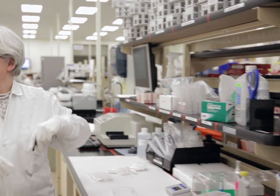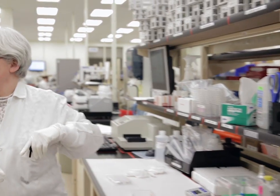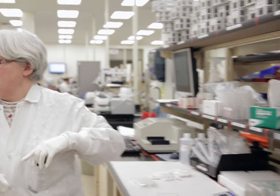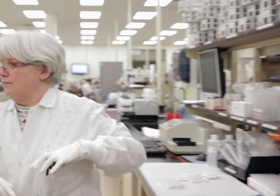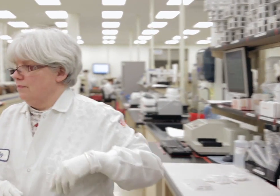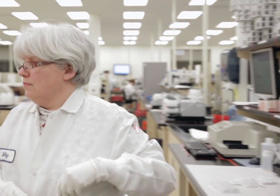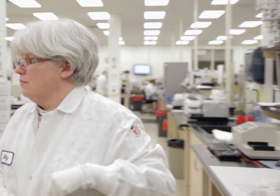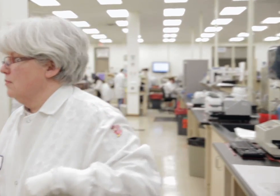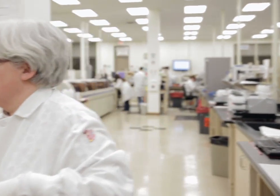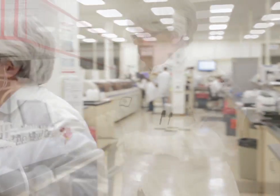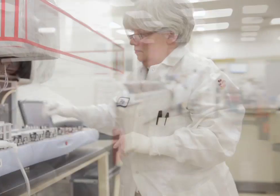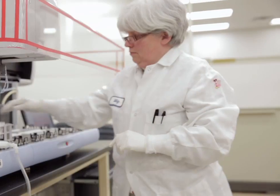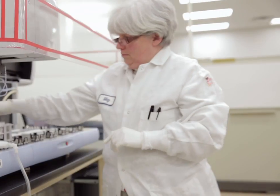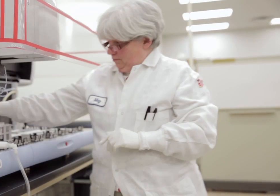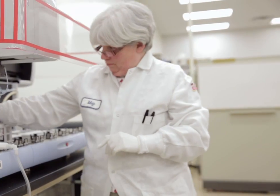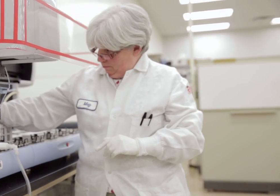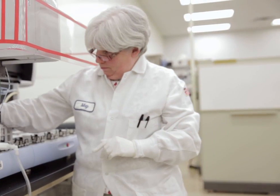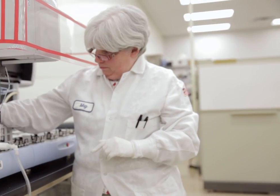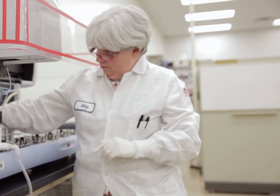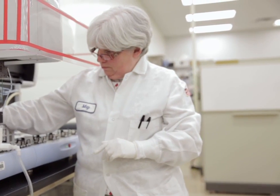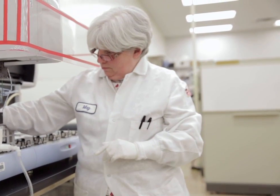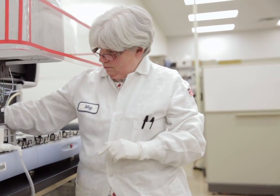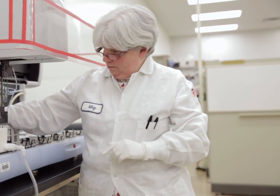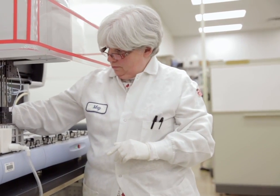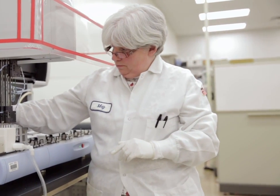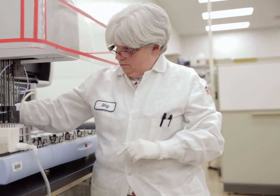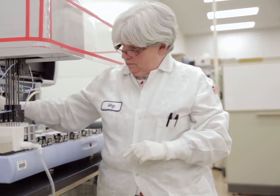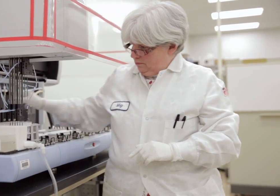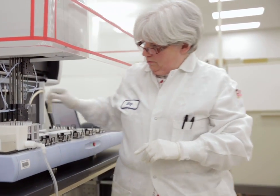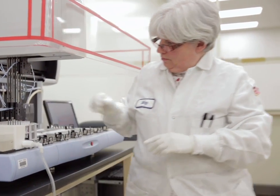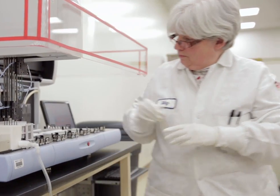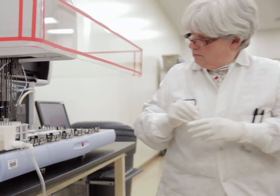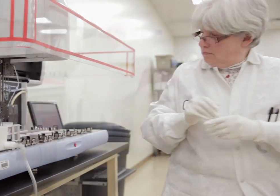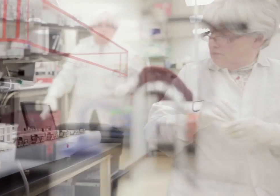I would say the first four or five years I worked here I experienced a lot of frustration.